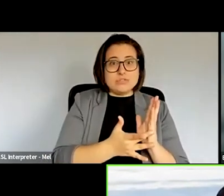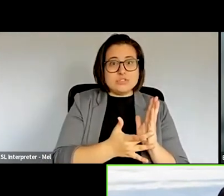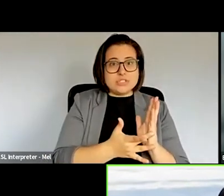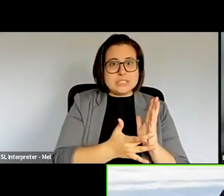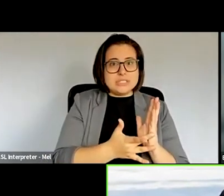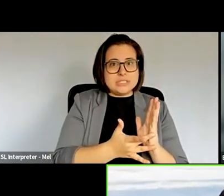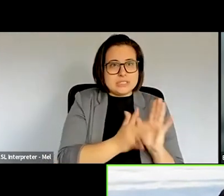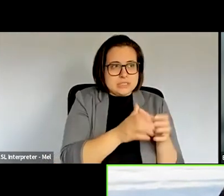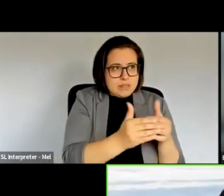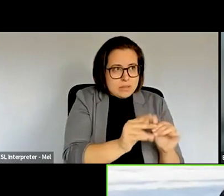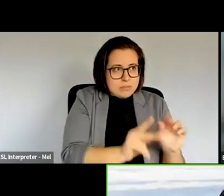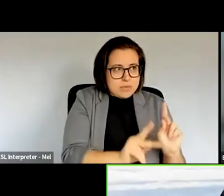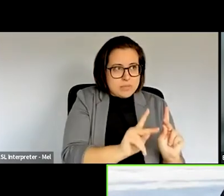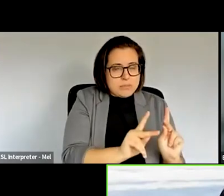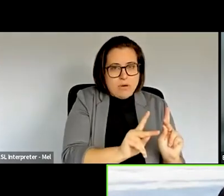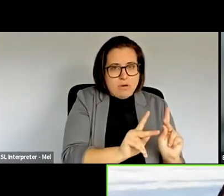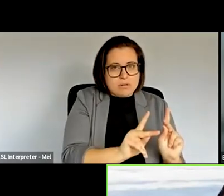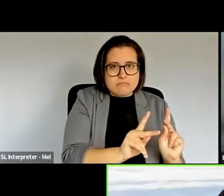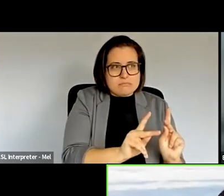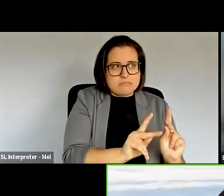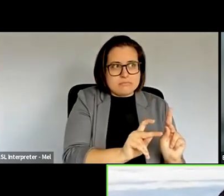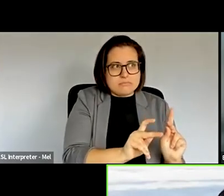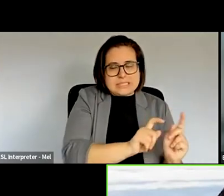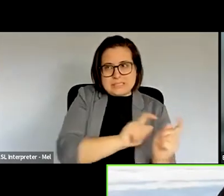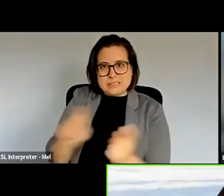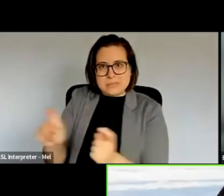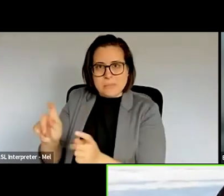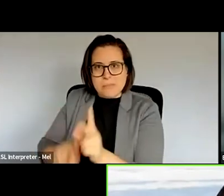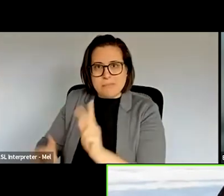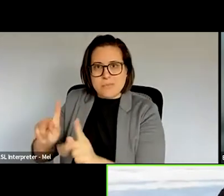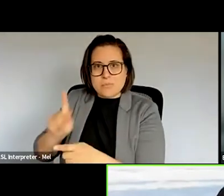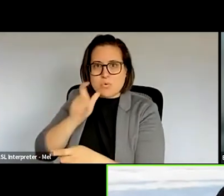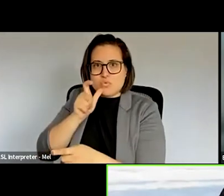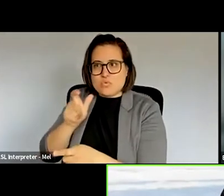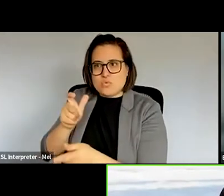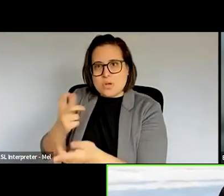There are lots of people who can have a very good conversation with anybody about climate change,